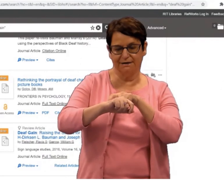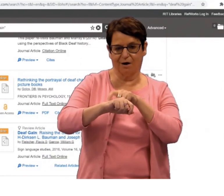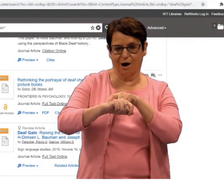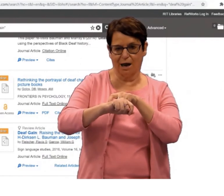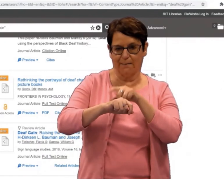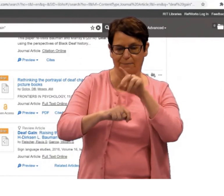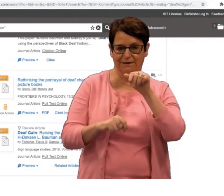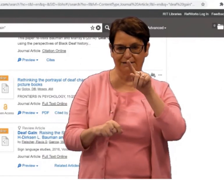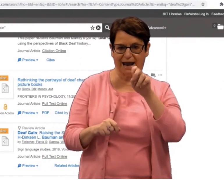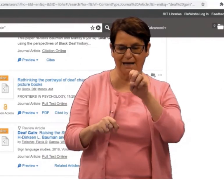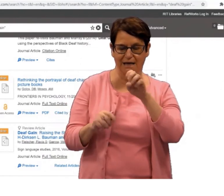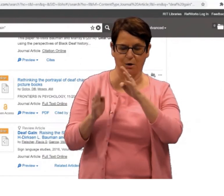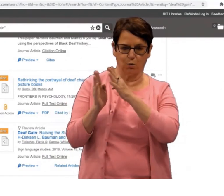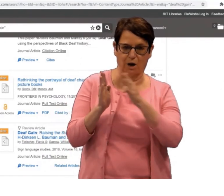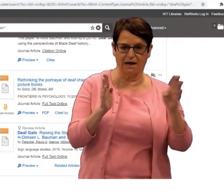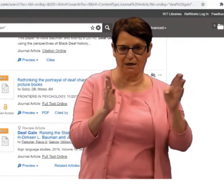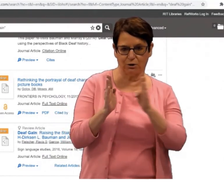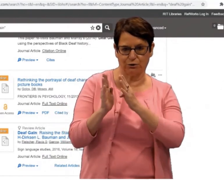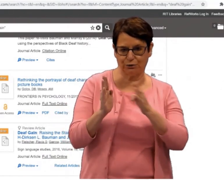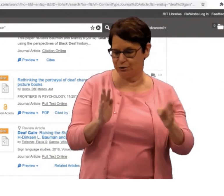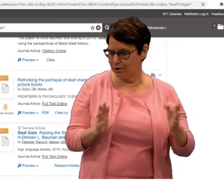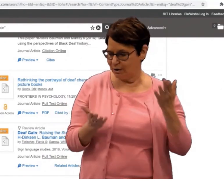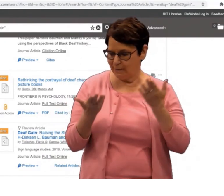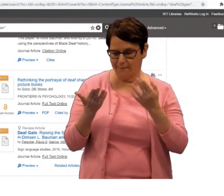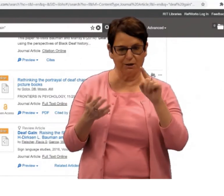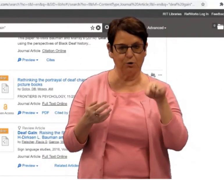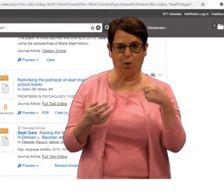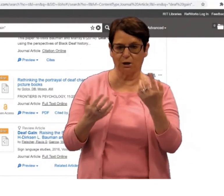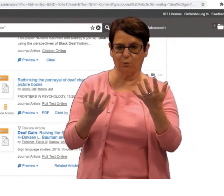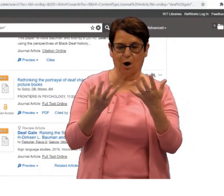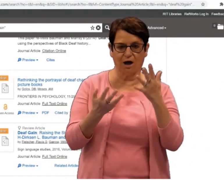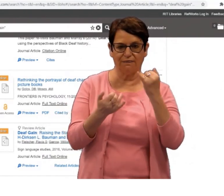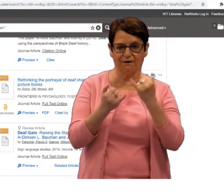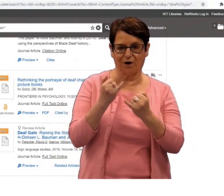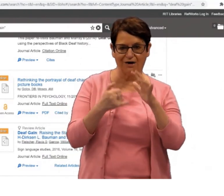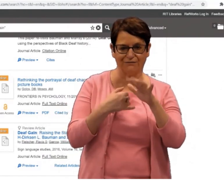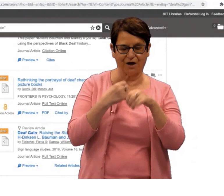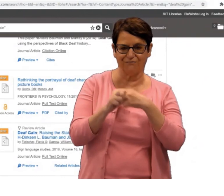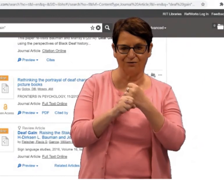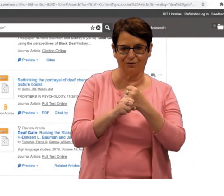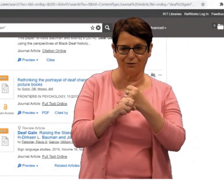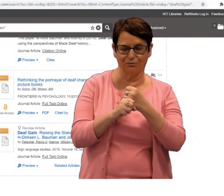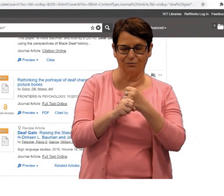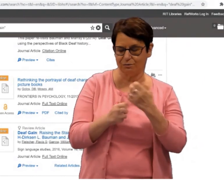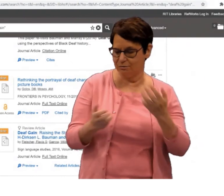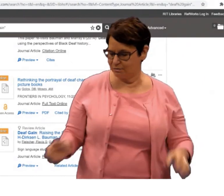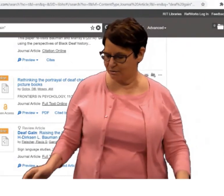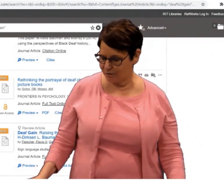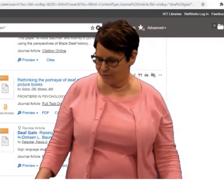You can specify the time and date range. I only want the last five years.